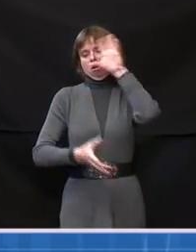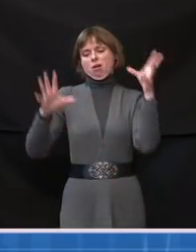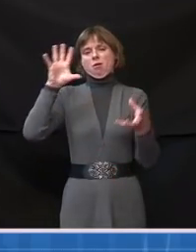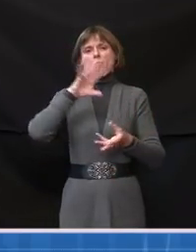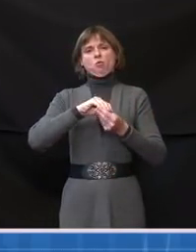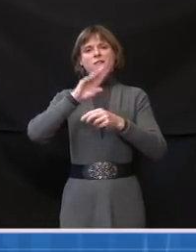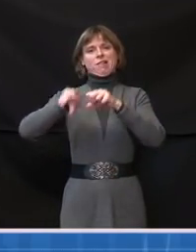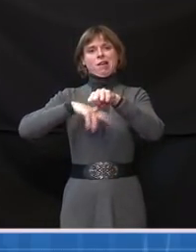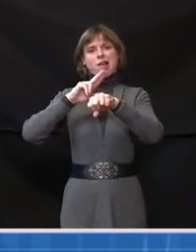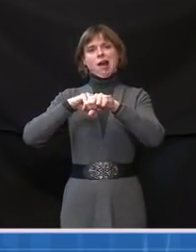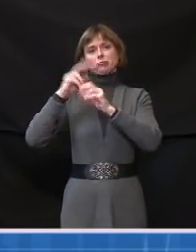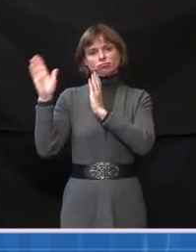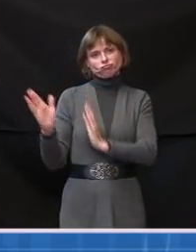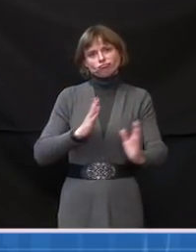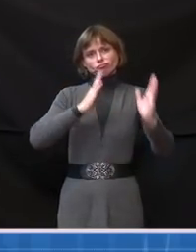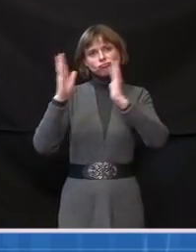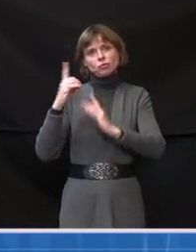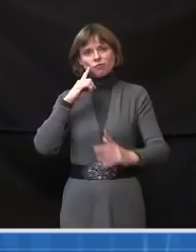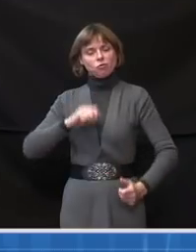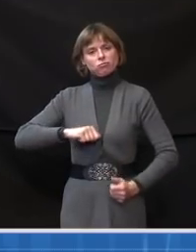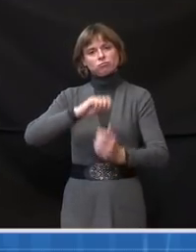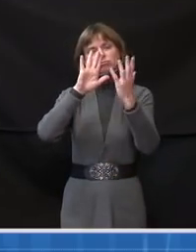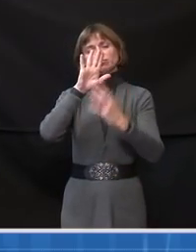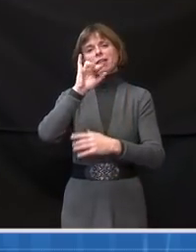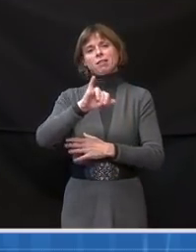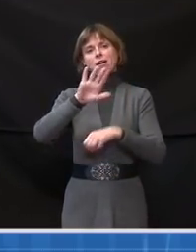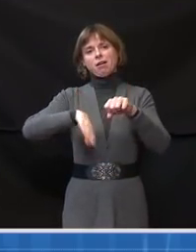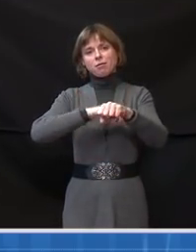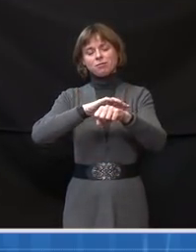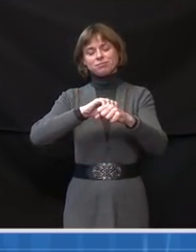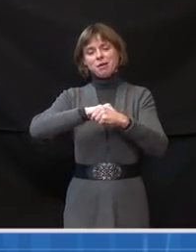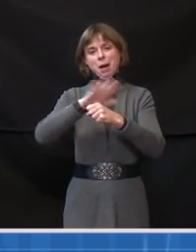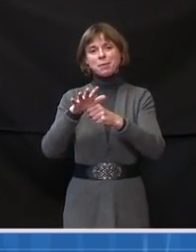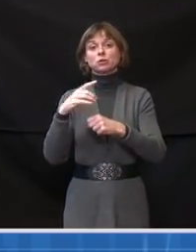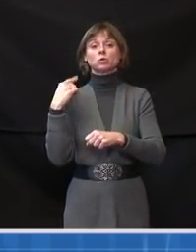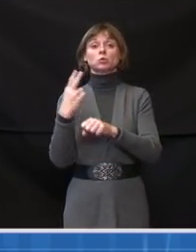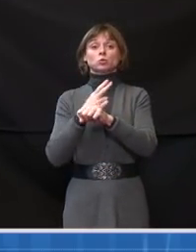The national strategy utilizes all of the powers and resources of the federal government,